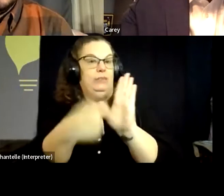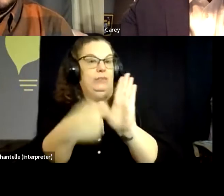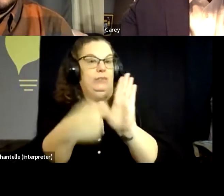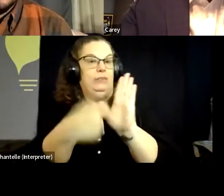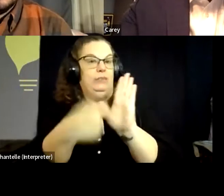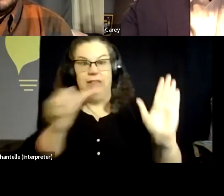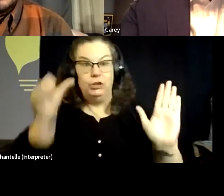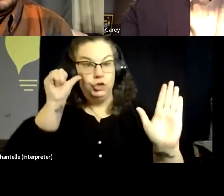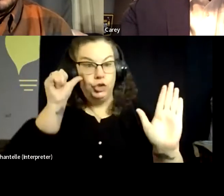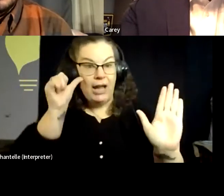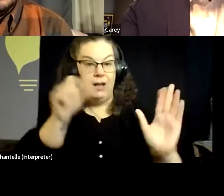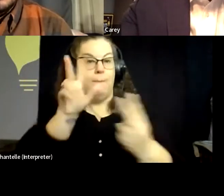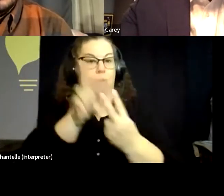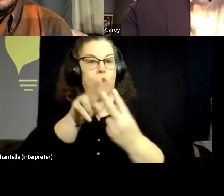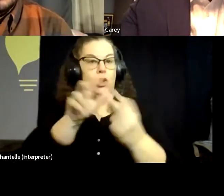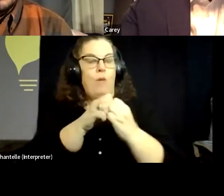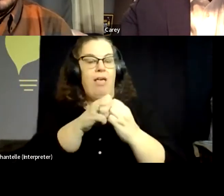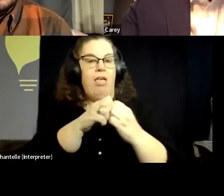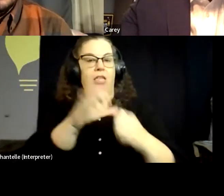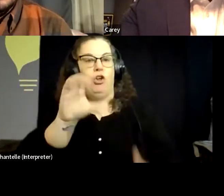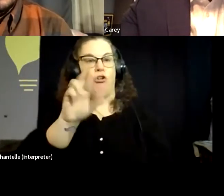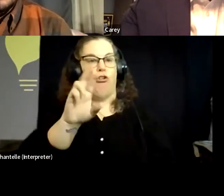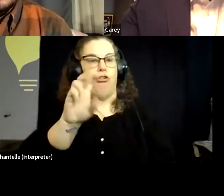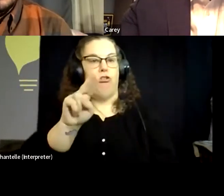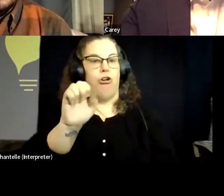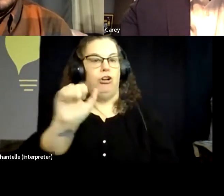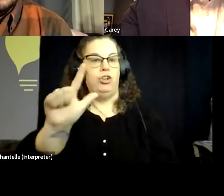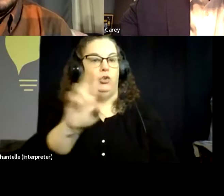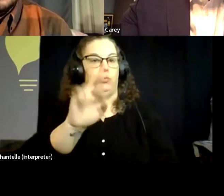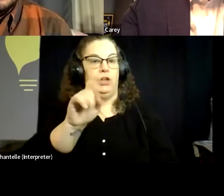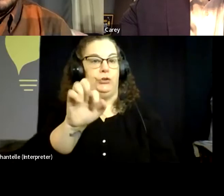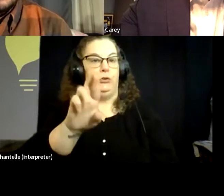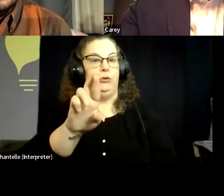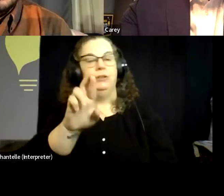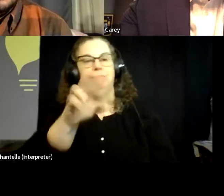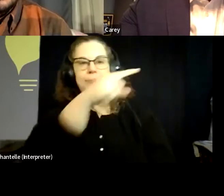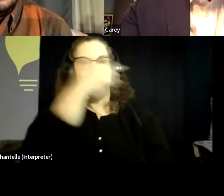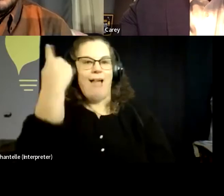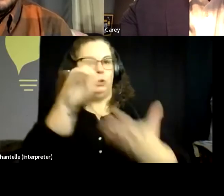actually partnered with cardinal Ritter, an all black school in St. Louis